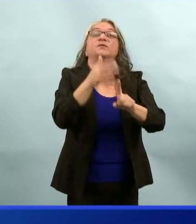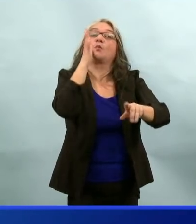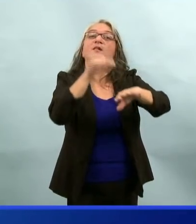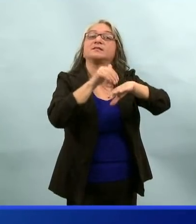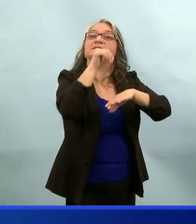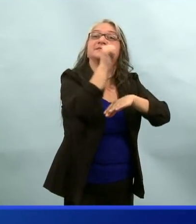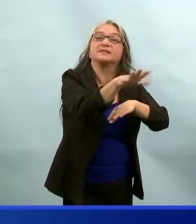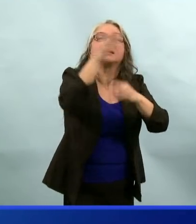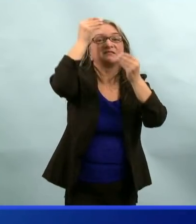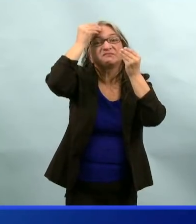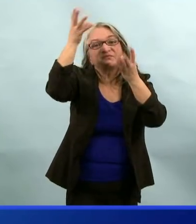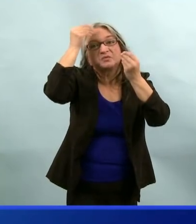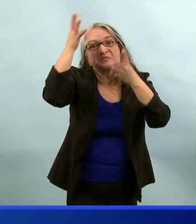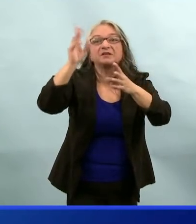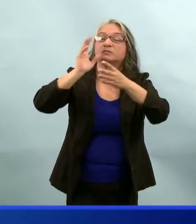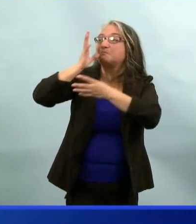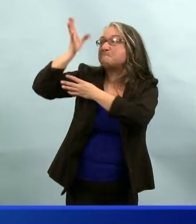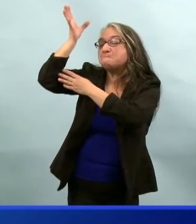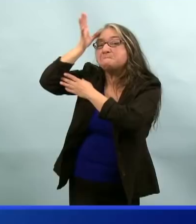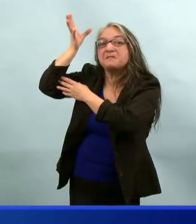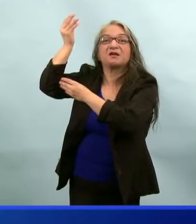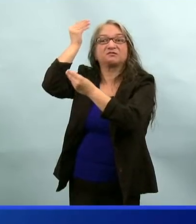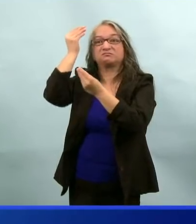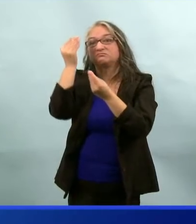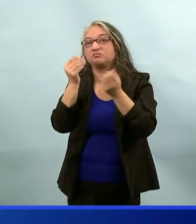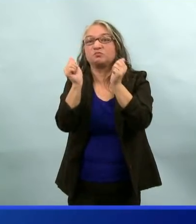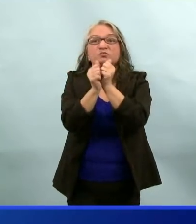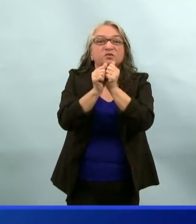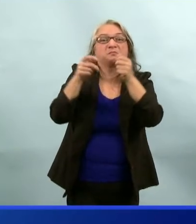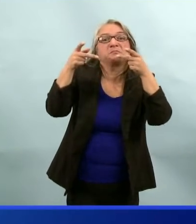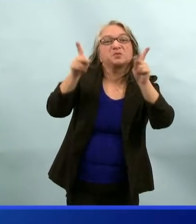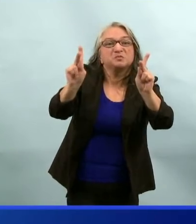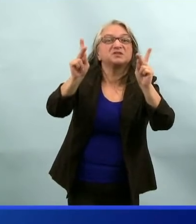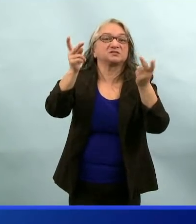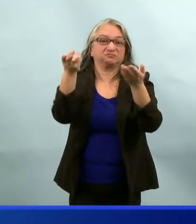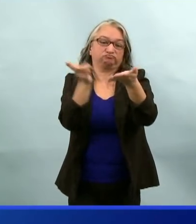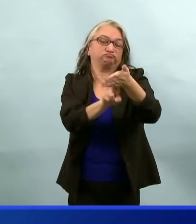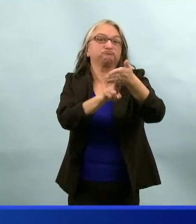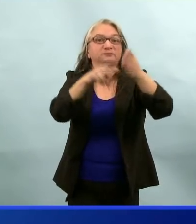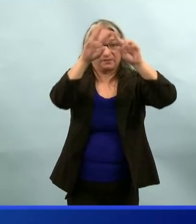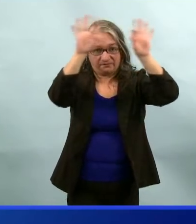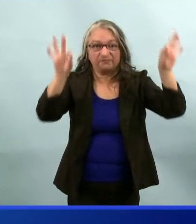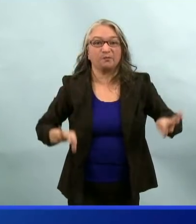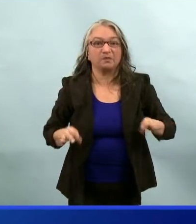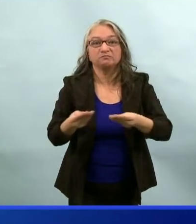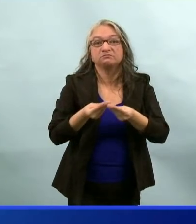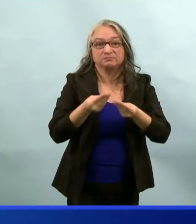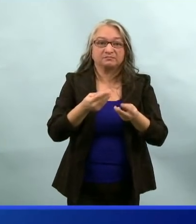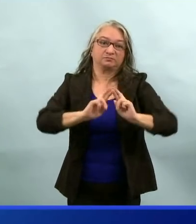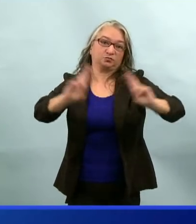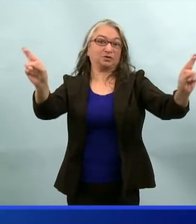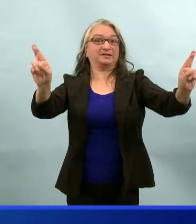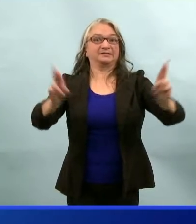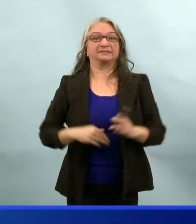caregivers in advance in some cases the schools will also offer vaccine clinics outside of school